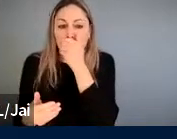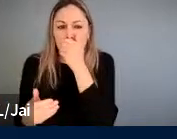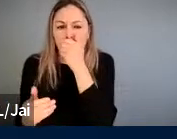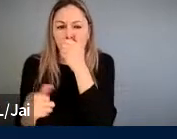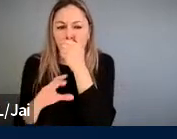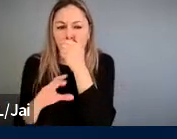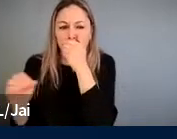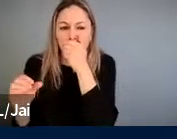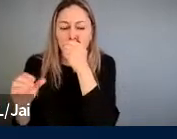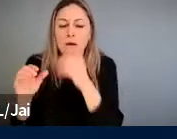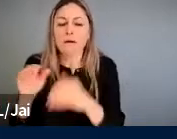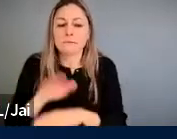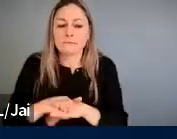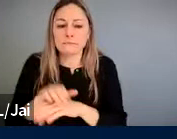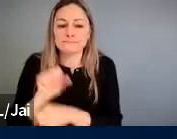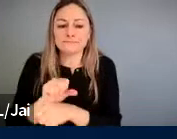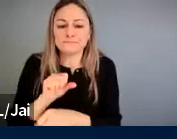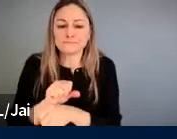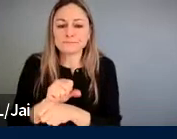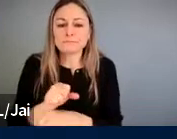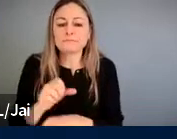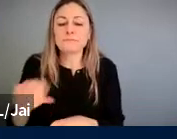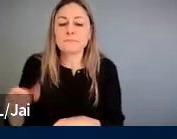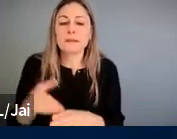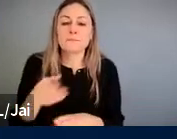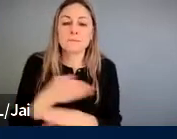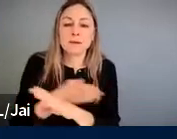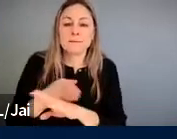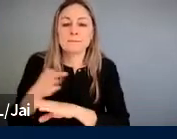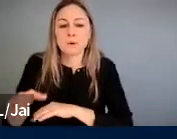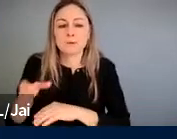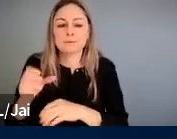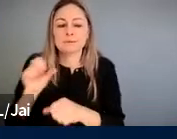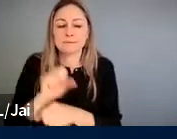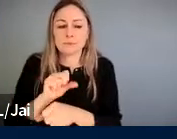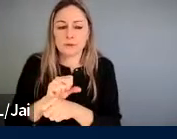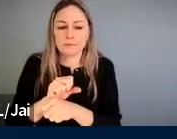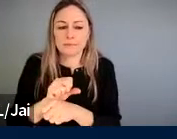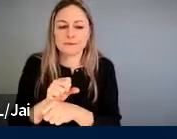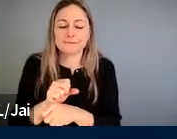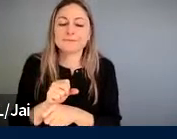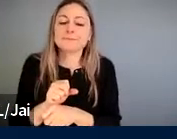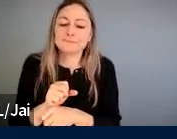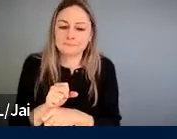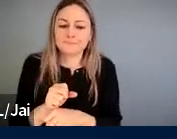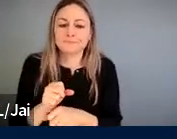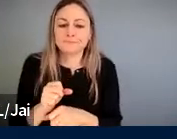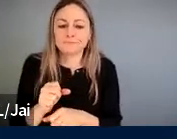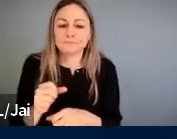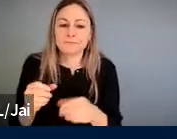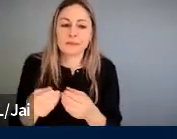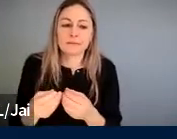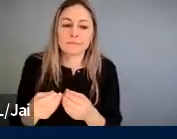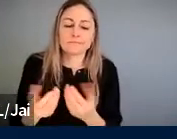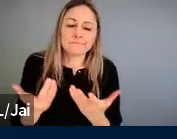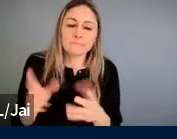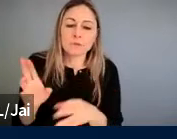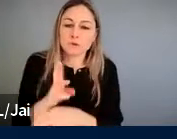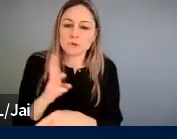both pre and post employment. Those are deployment that they're utilizing them and also identifying